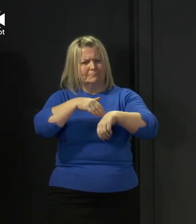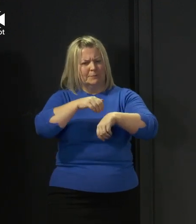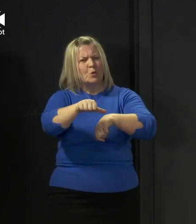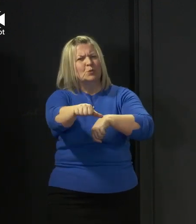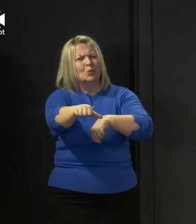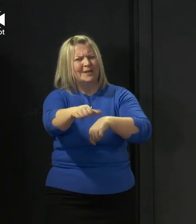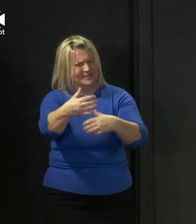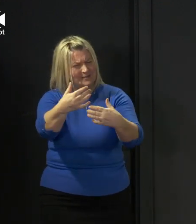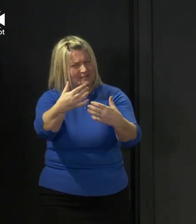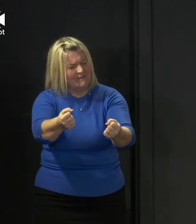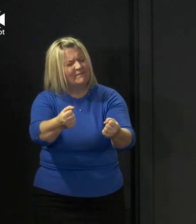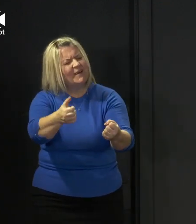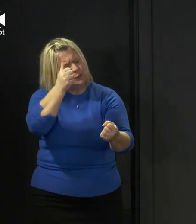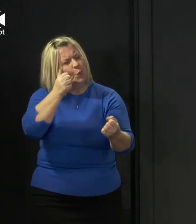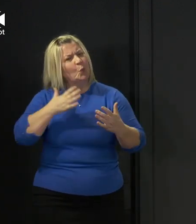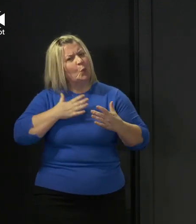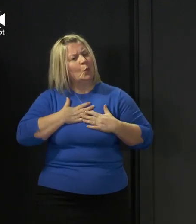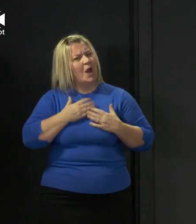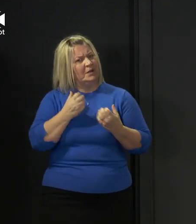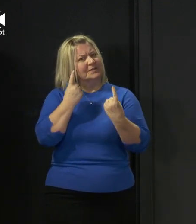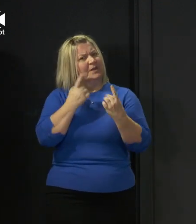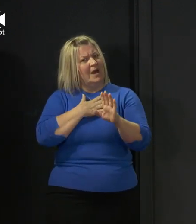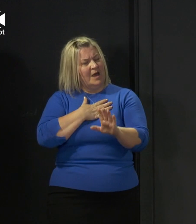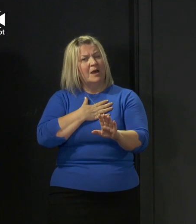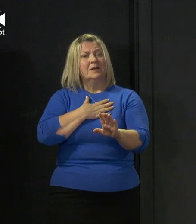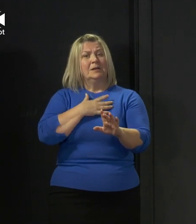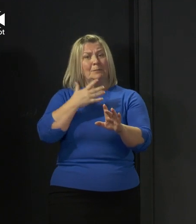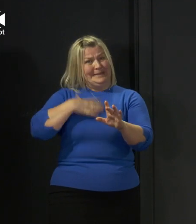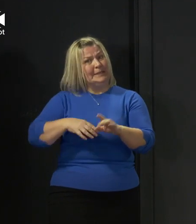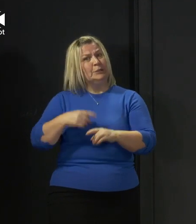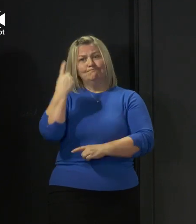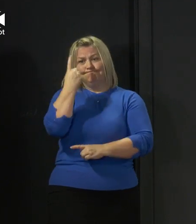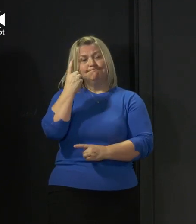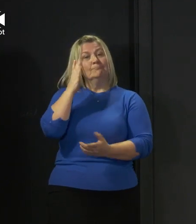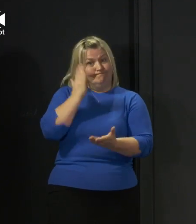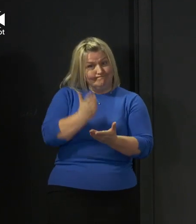decisions about potentially reopening schools over over the future period how